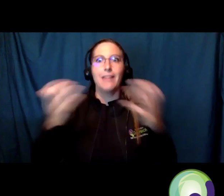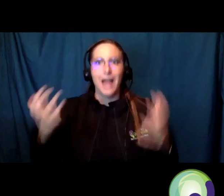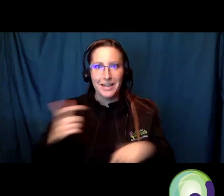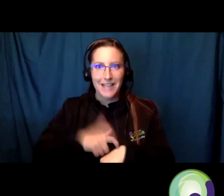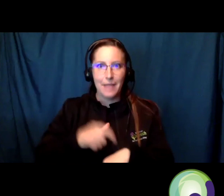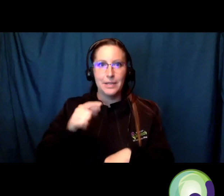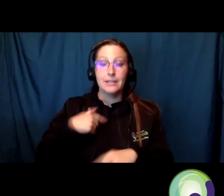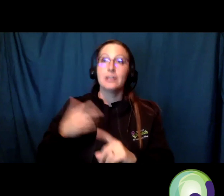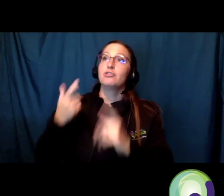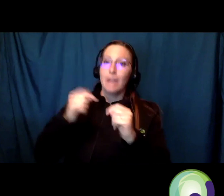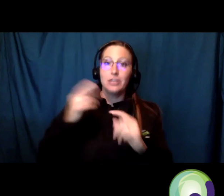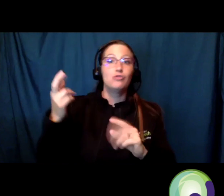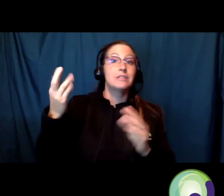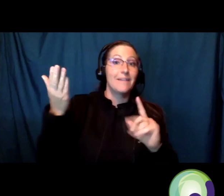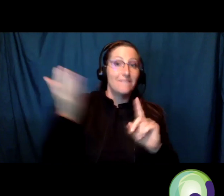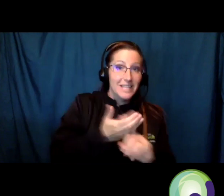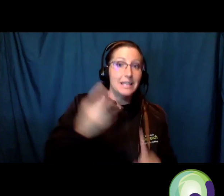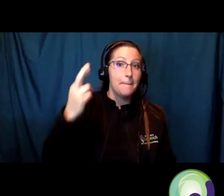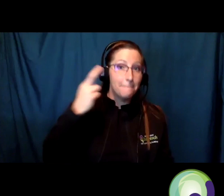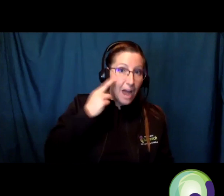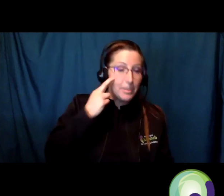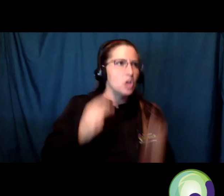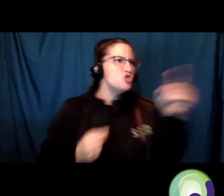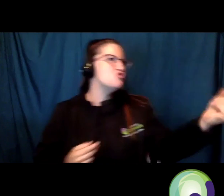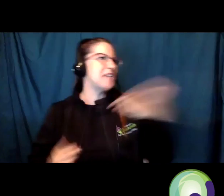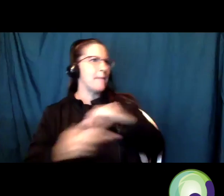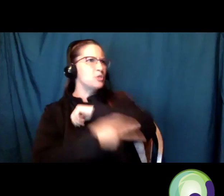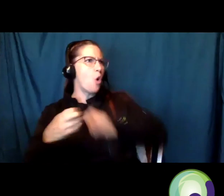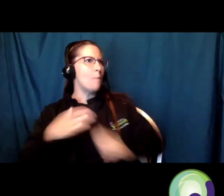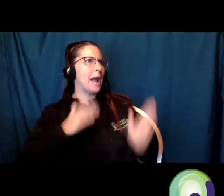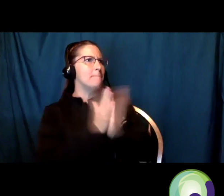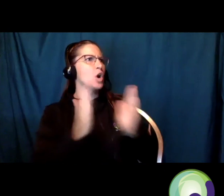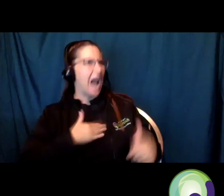convince Robin that she came somehow and stole his book. So